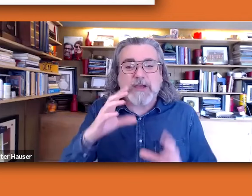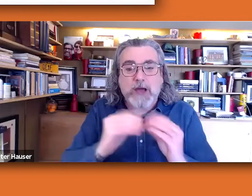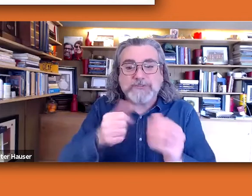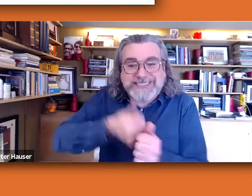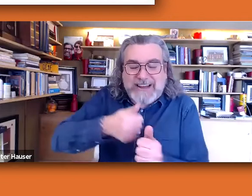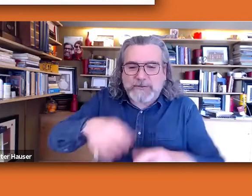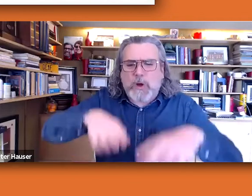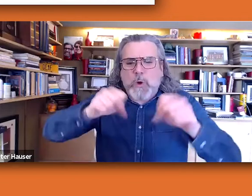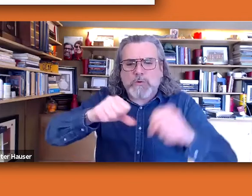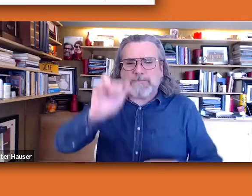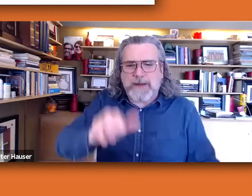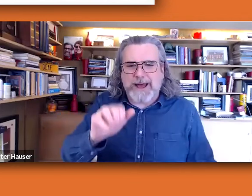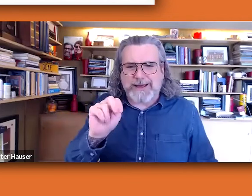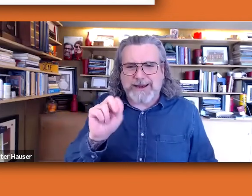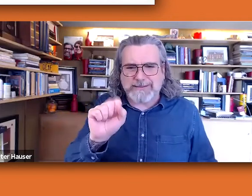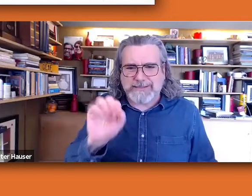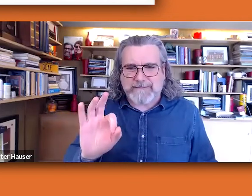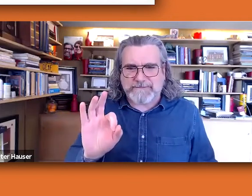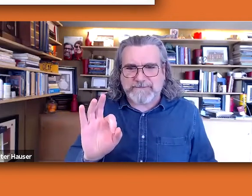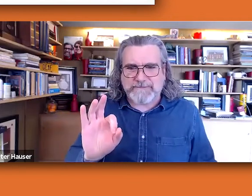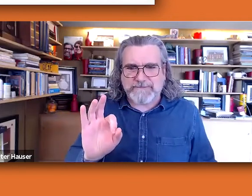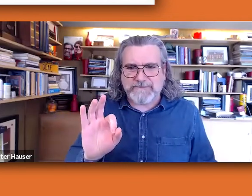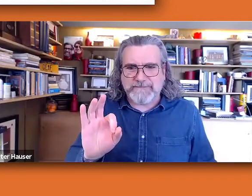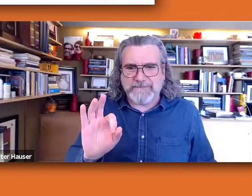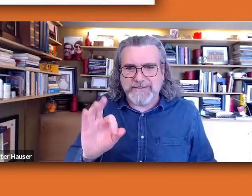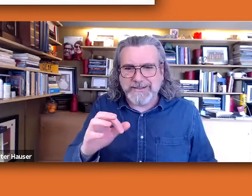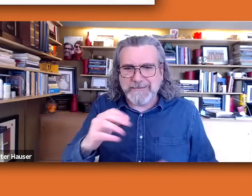but the conference was hosted by the NSF.